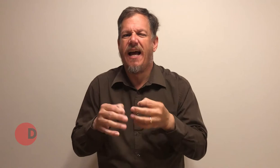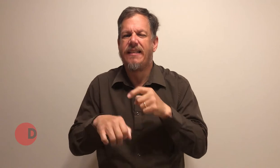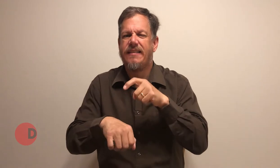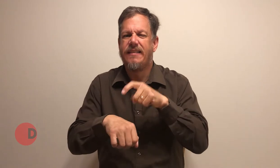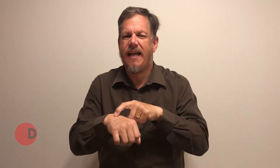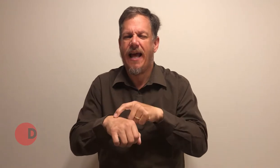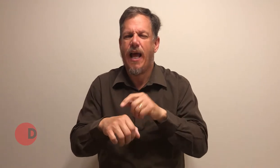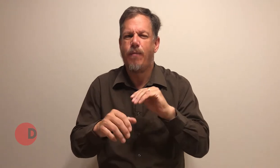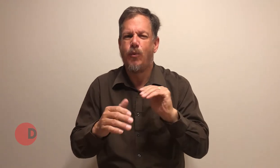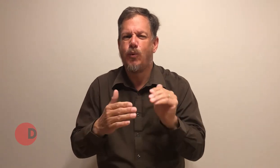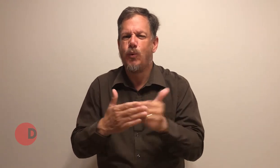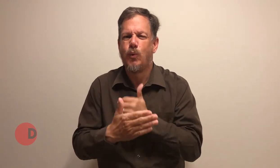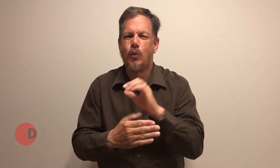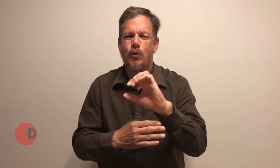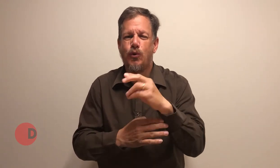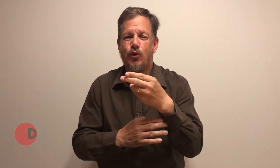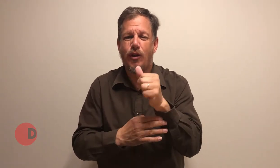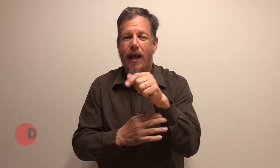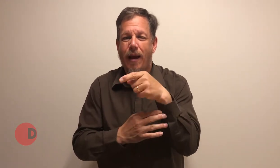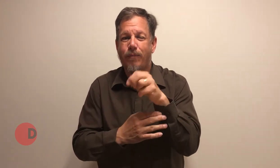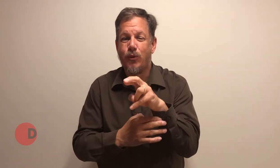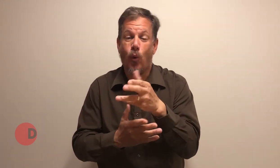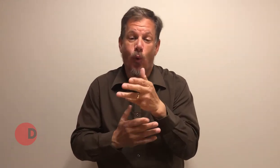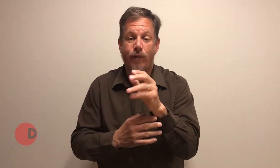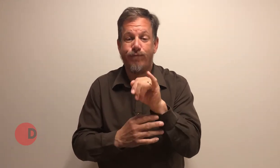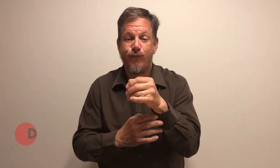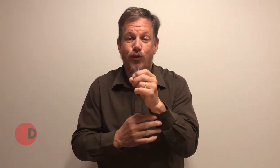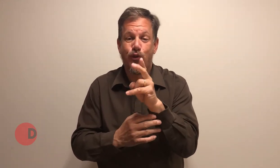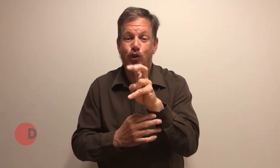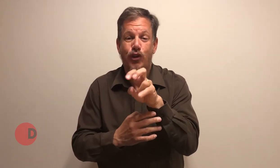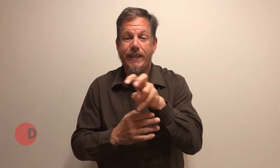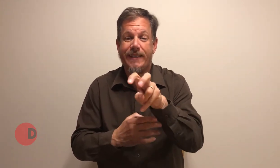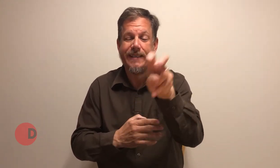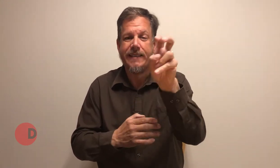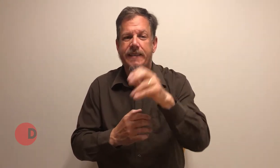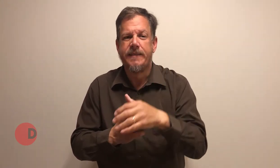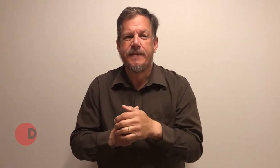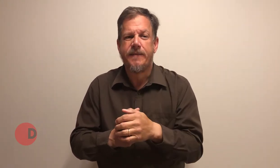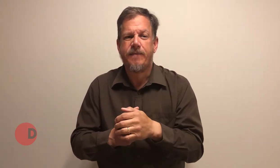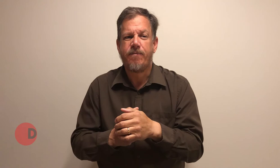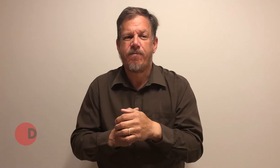I decided it was time for a new chapter or journey.